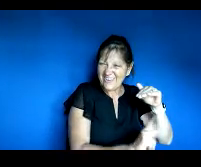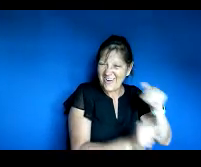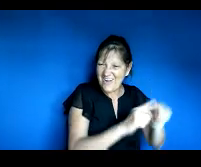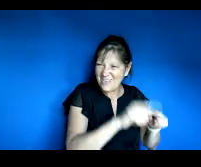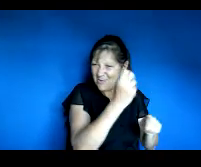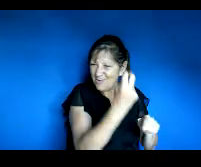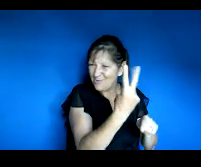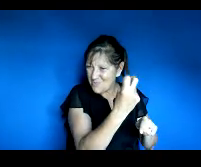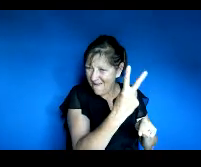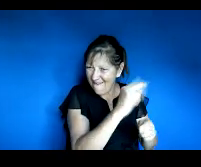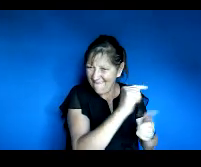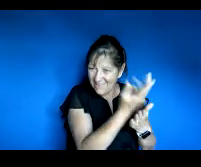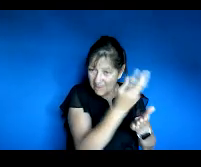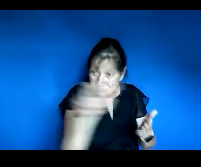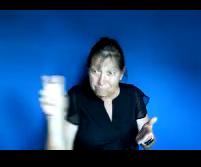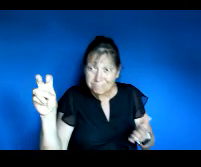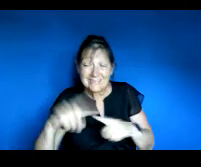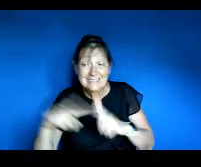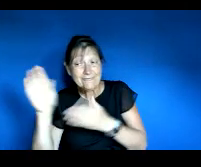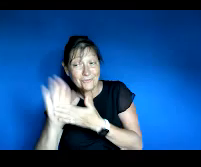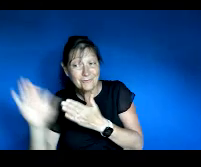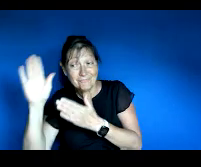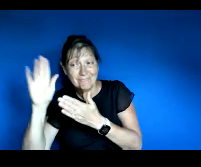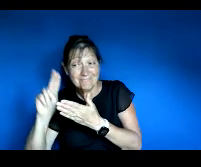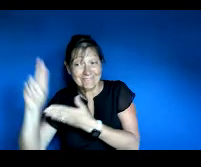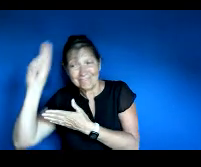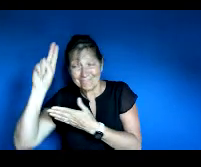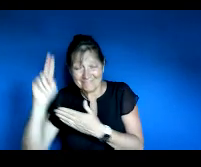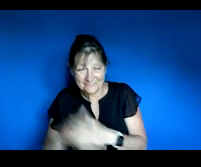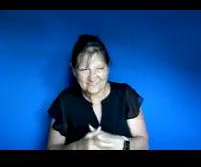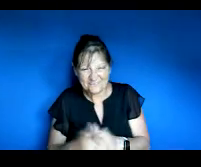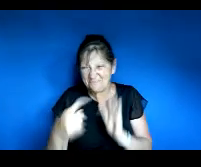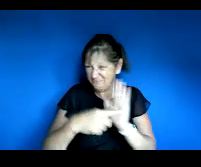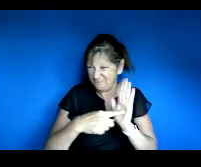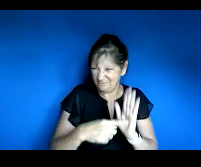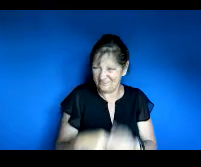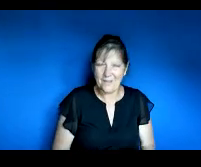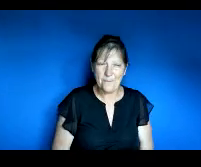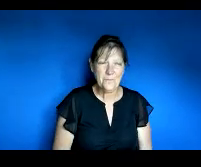And so just a couple examples of that. You know, as I mentioned before,